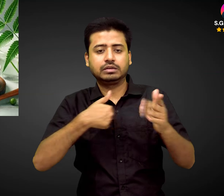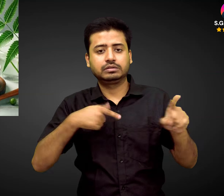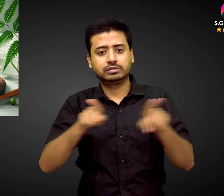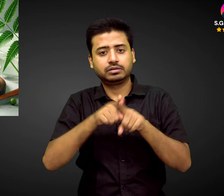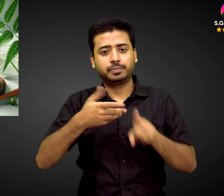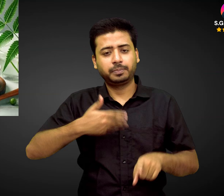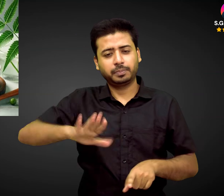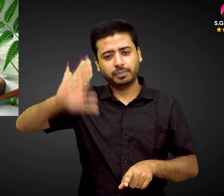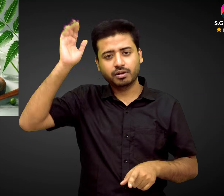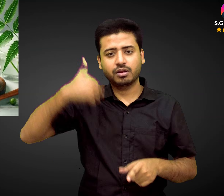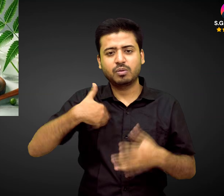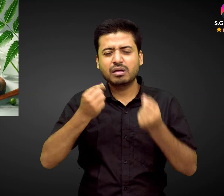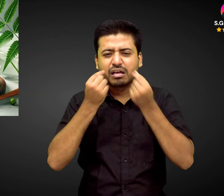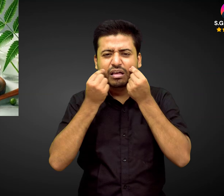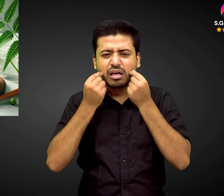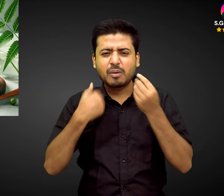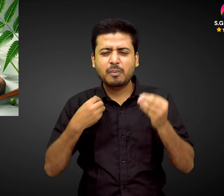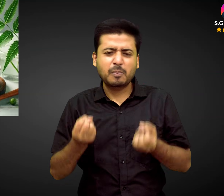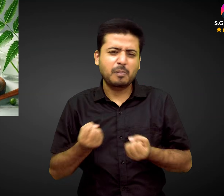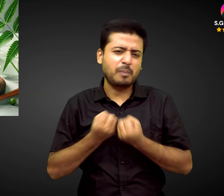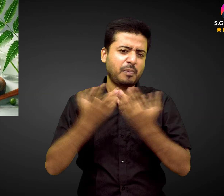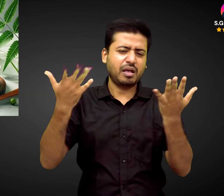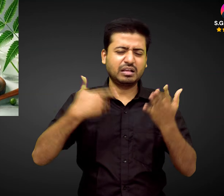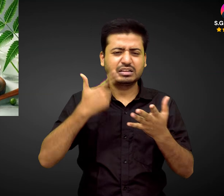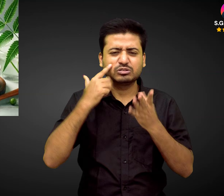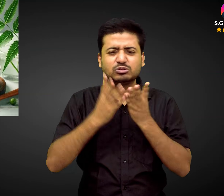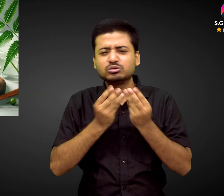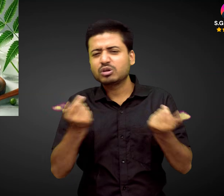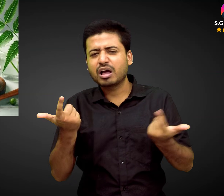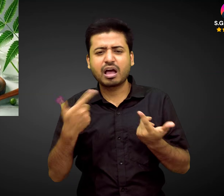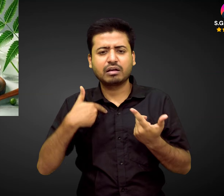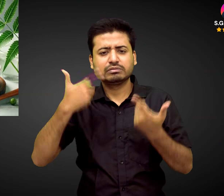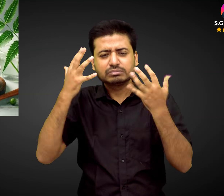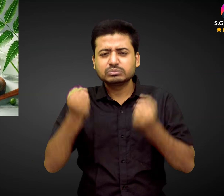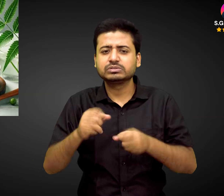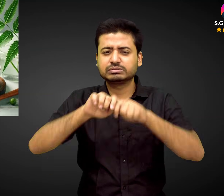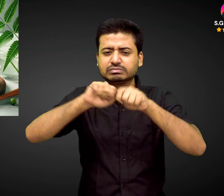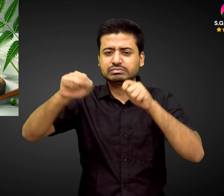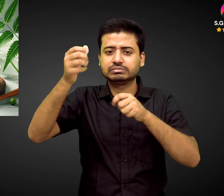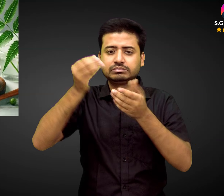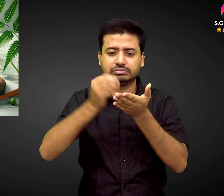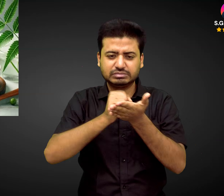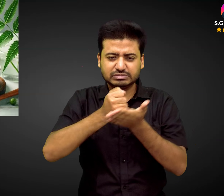reduce the redness and painful inflammation often associated with active acne lesions.